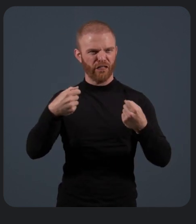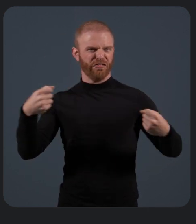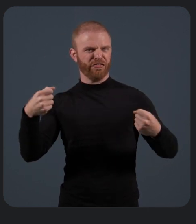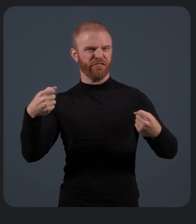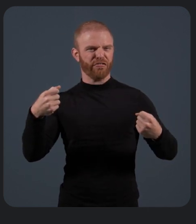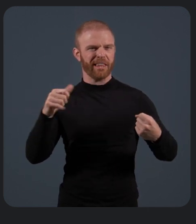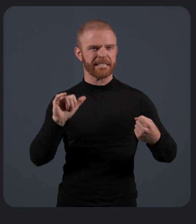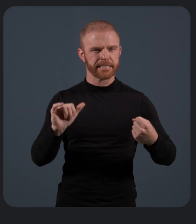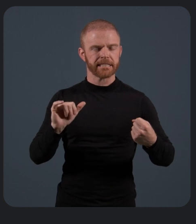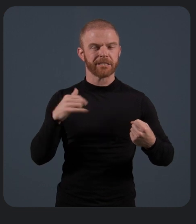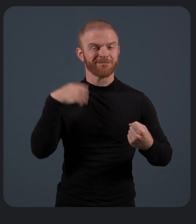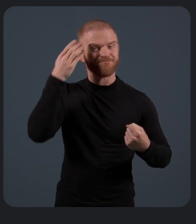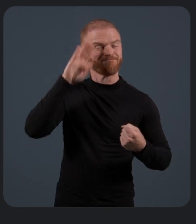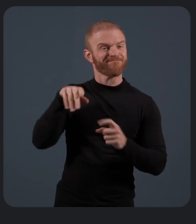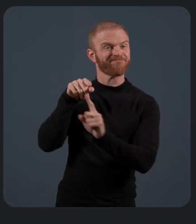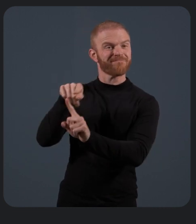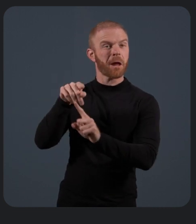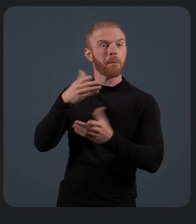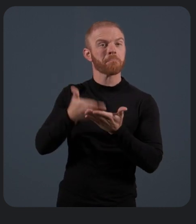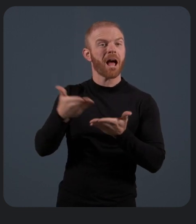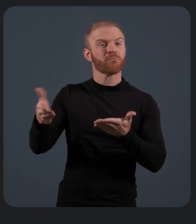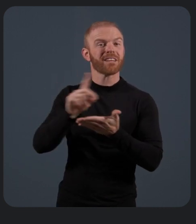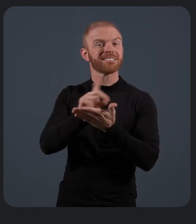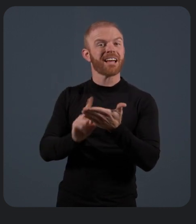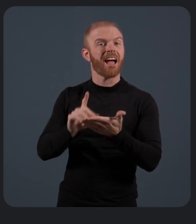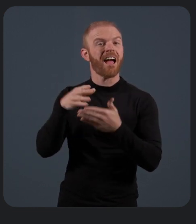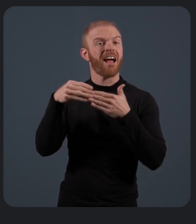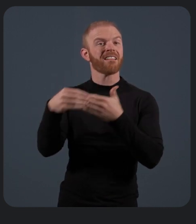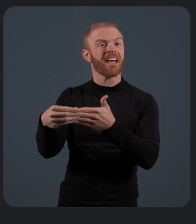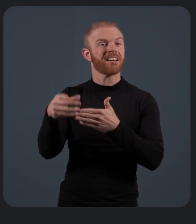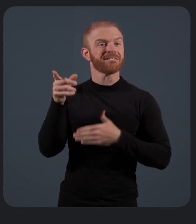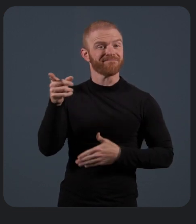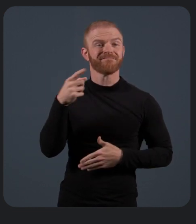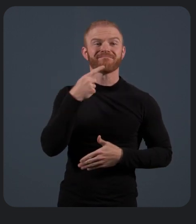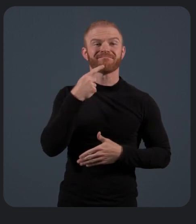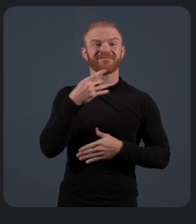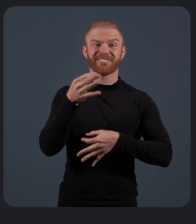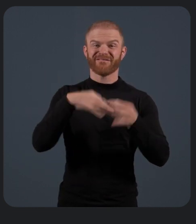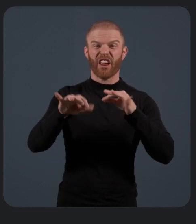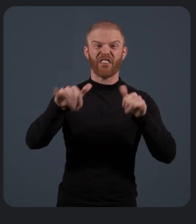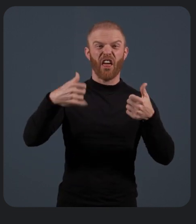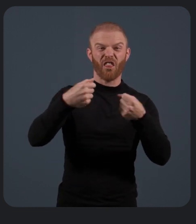And I know, due to the Material Design guidelines, that instead of having these large stretched cards,